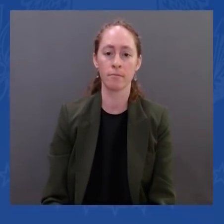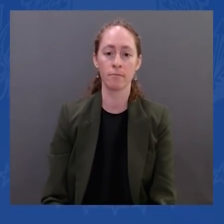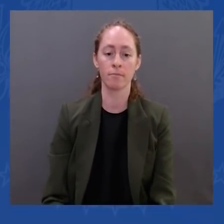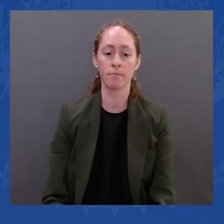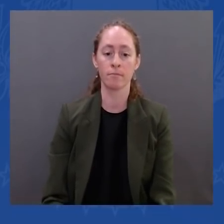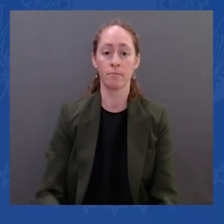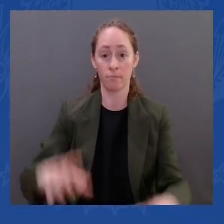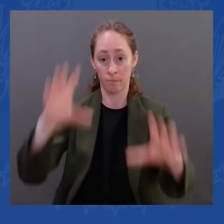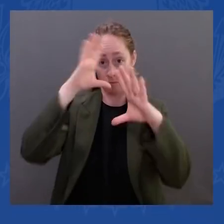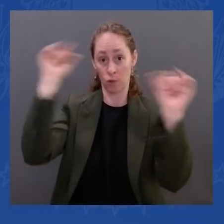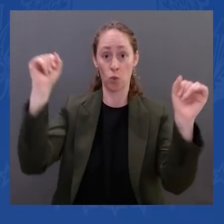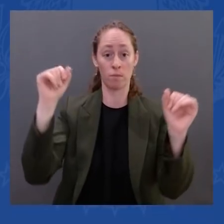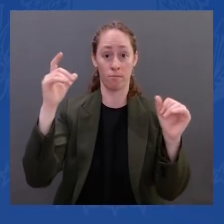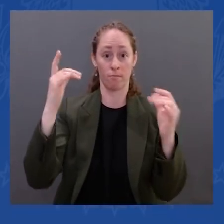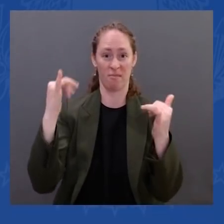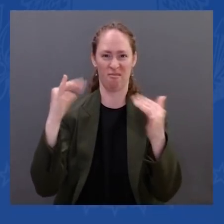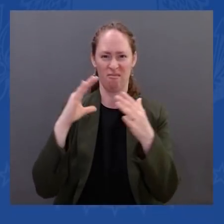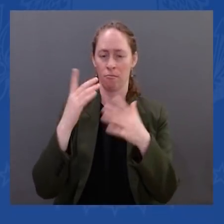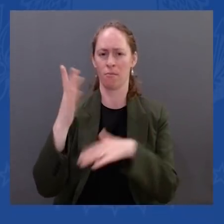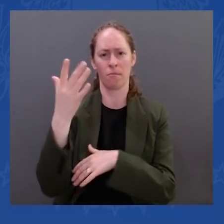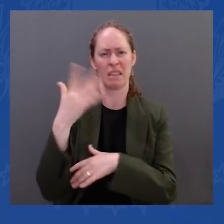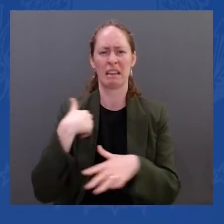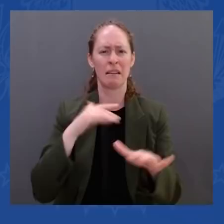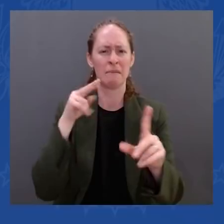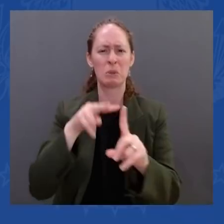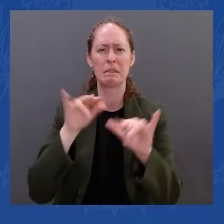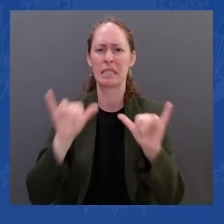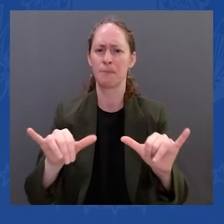that there is no unilateral change to the status quo.